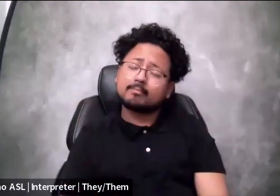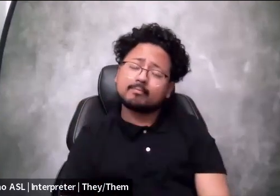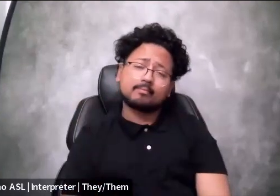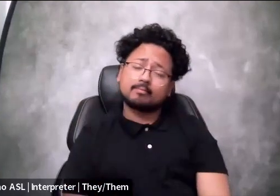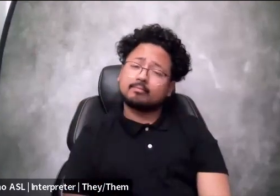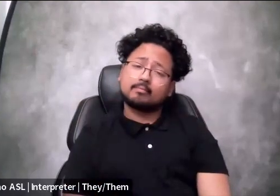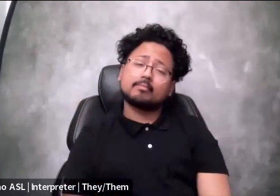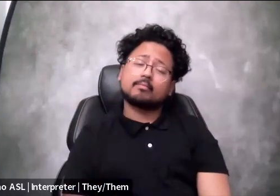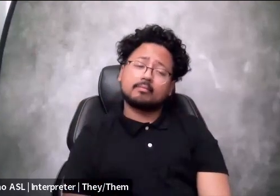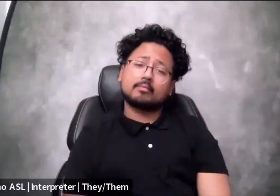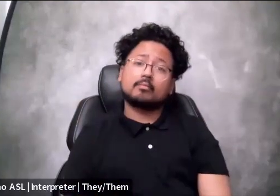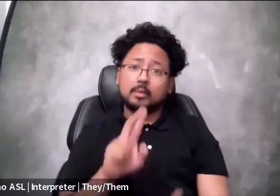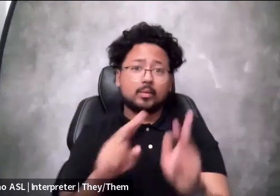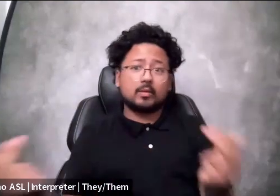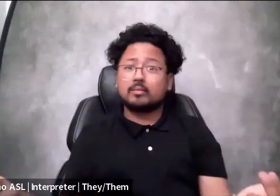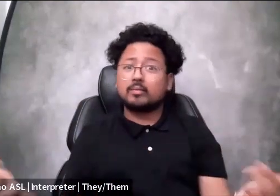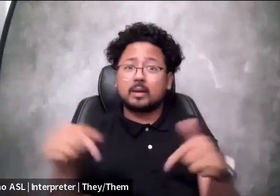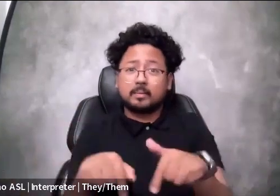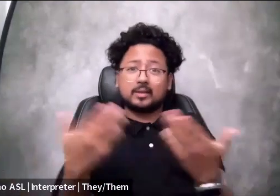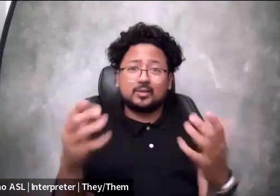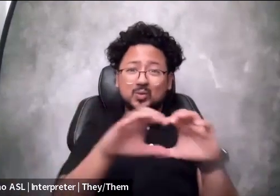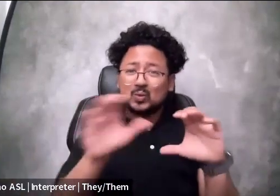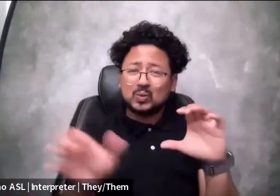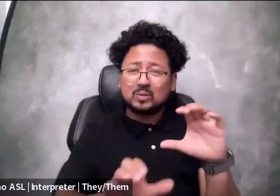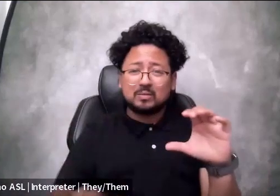to people for being here. This is my job.